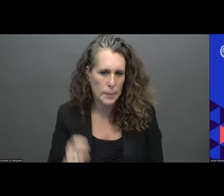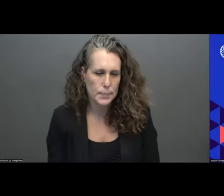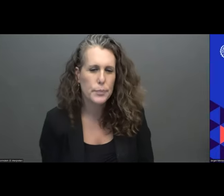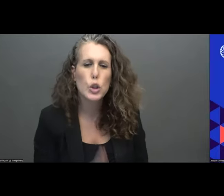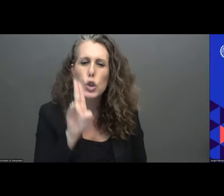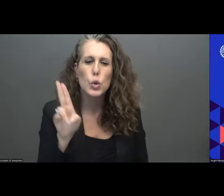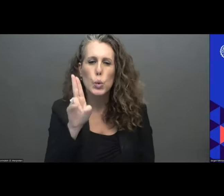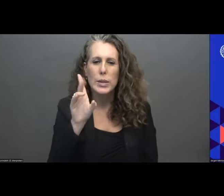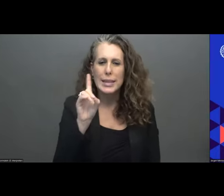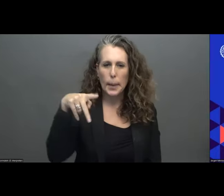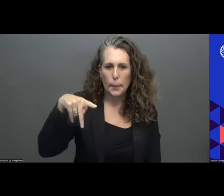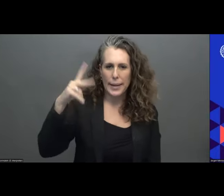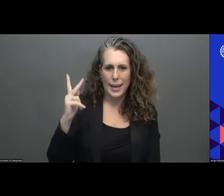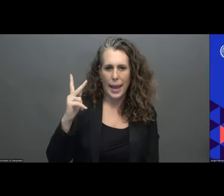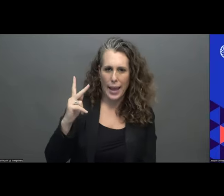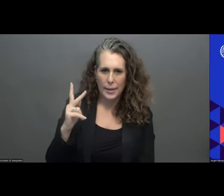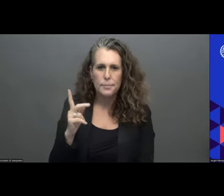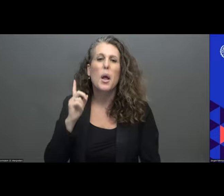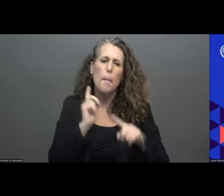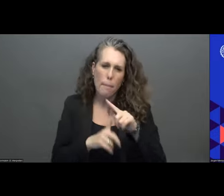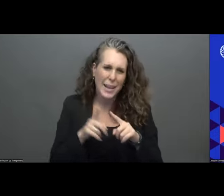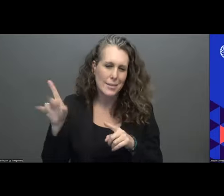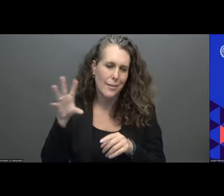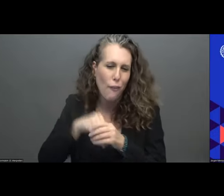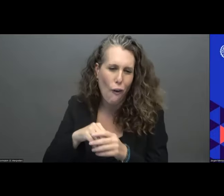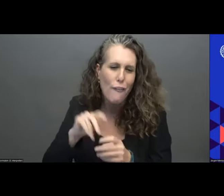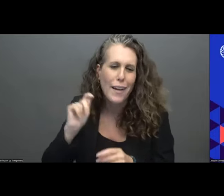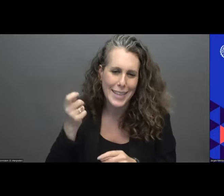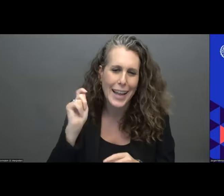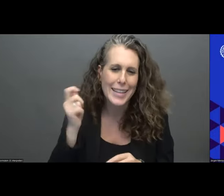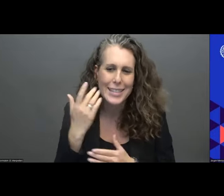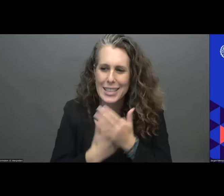the Kenya business and disability network from the OBD side from the side of organizations